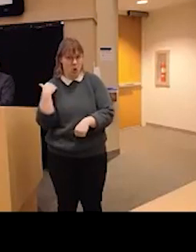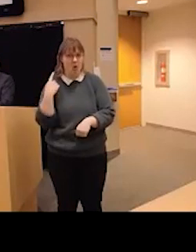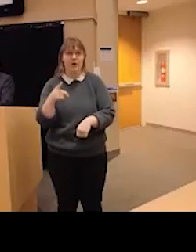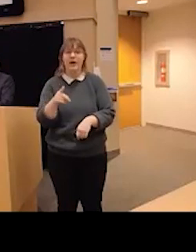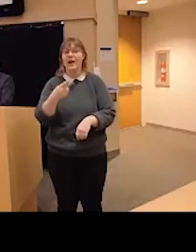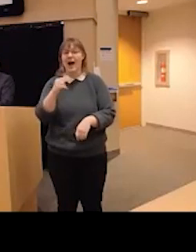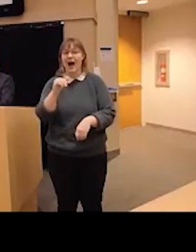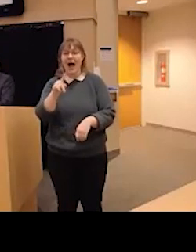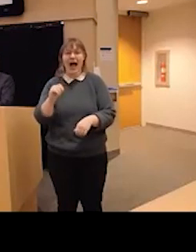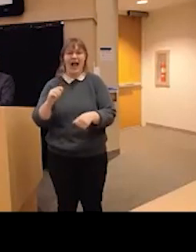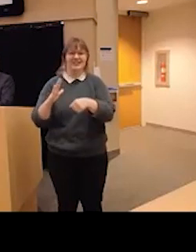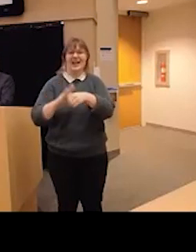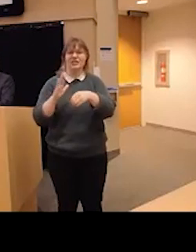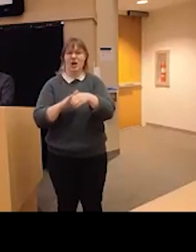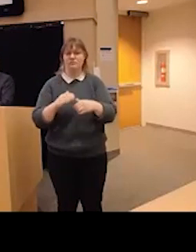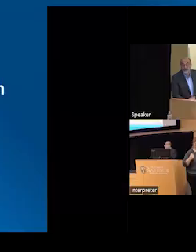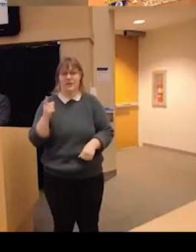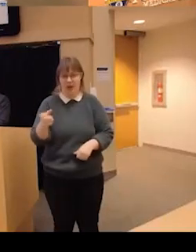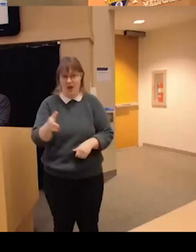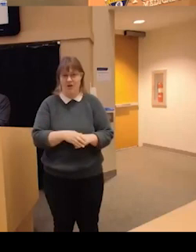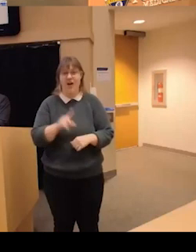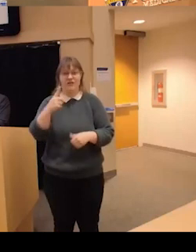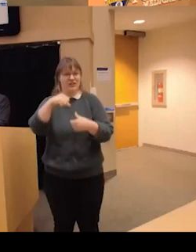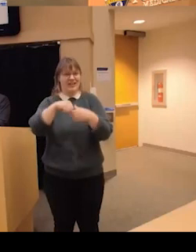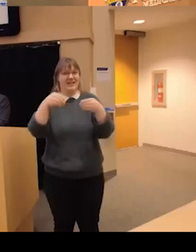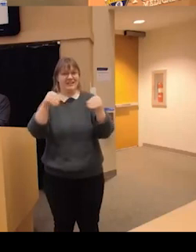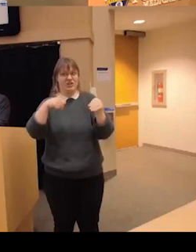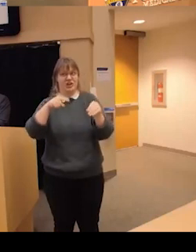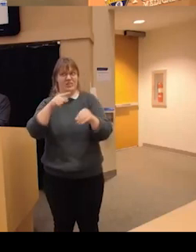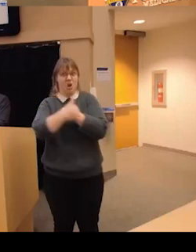invented there first gas station in the country was in Pittsburgh um Mr Rogers Neighborhood some